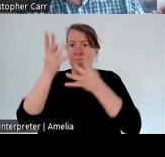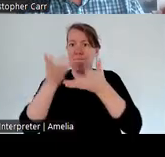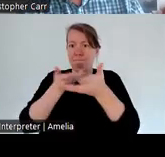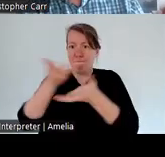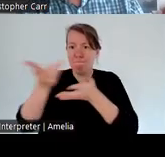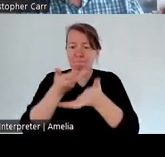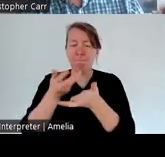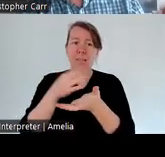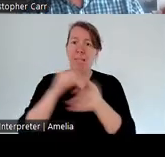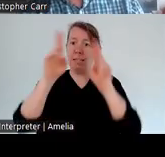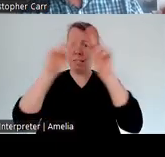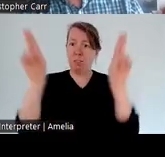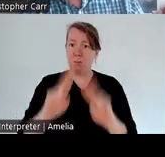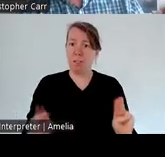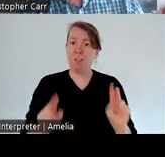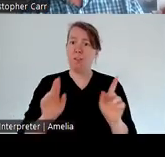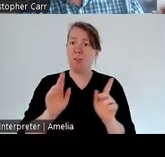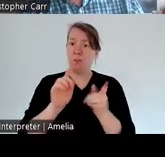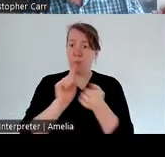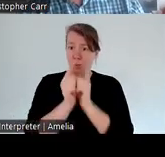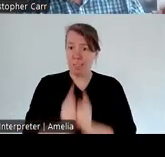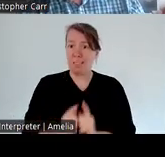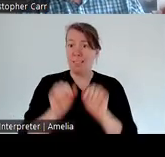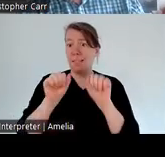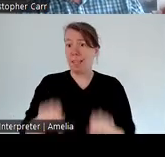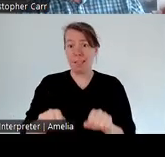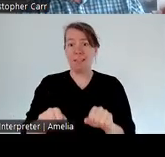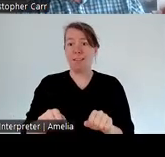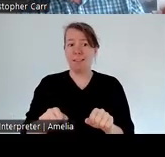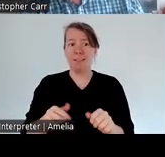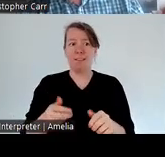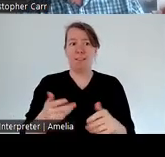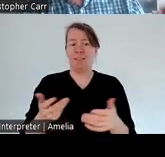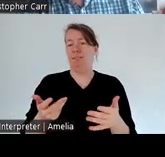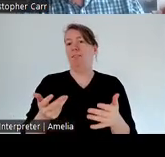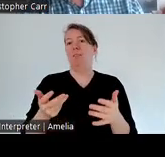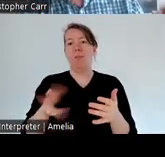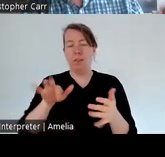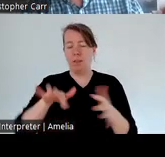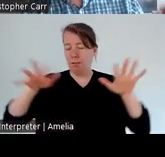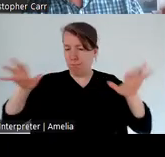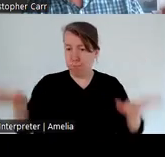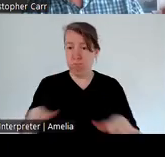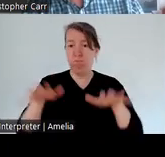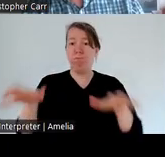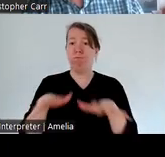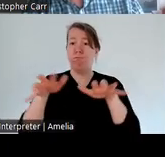like translatable into other languages. So a big huge effort is on the 2.0 version of this